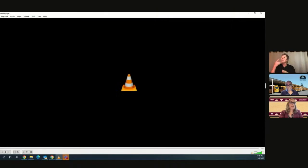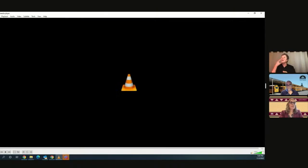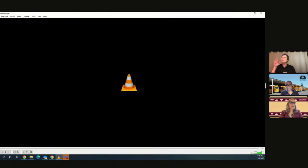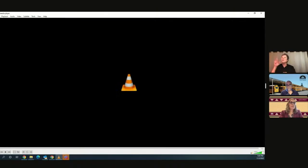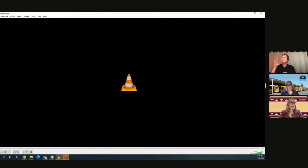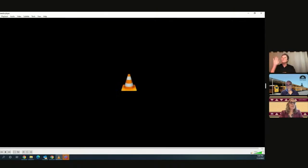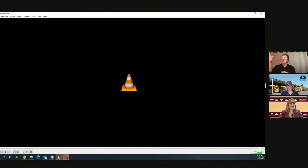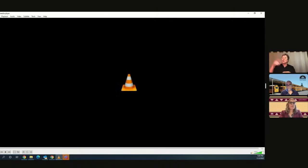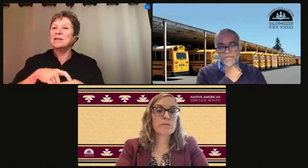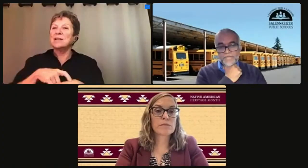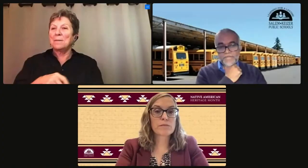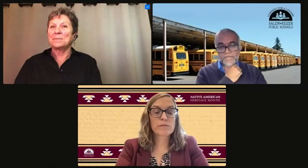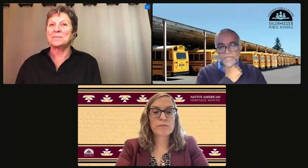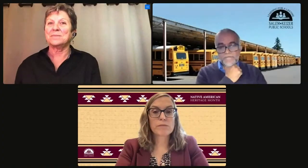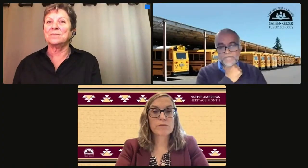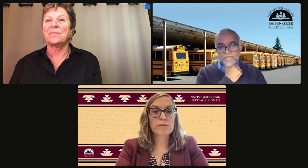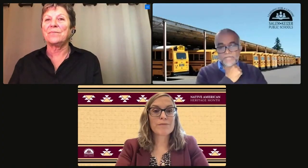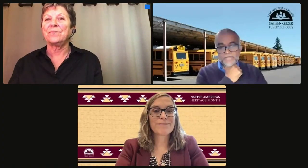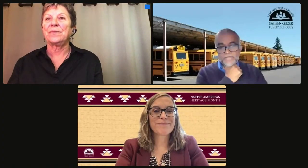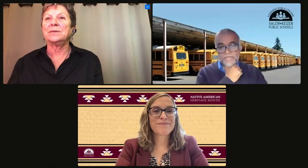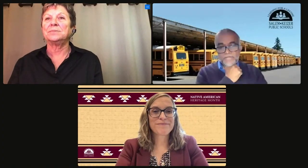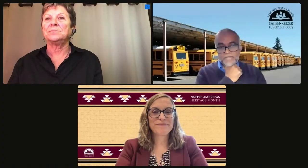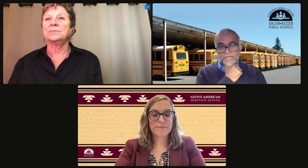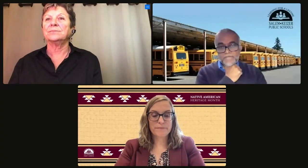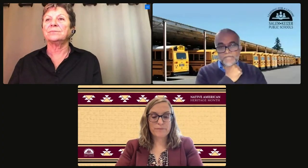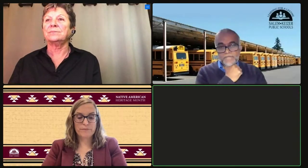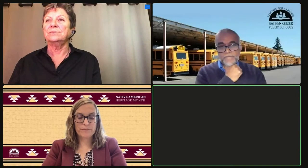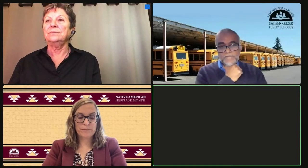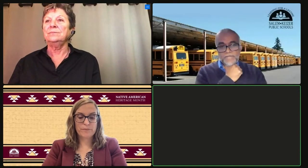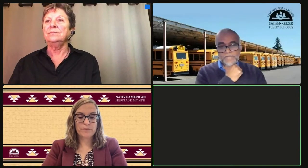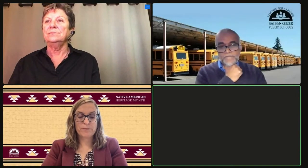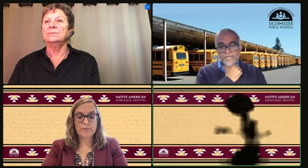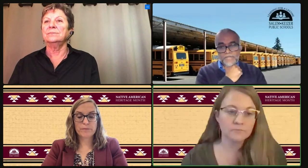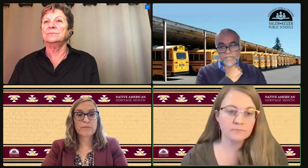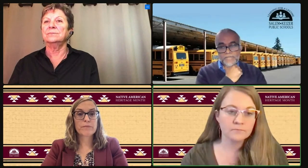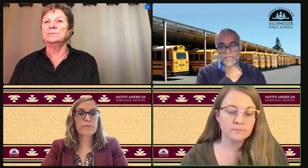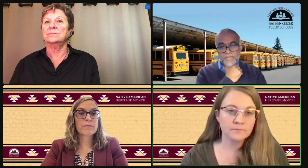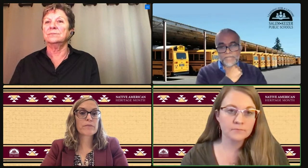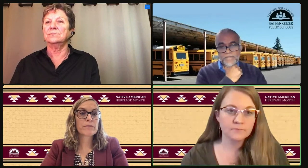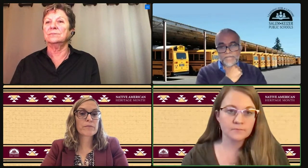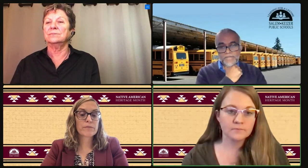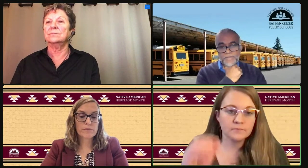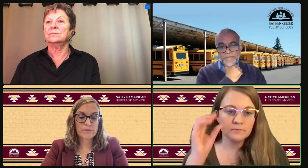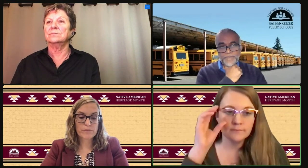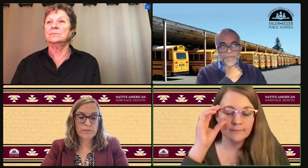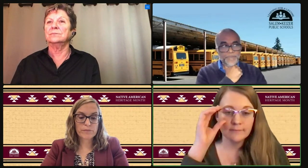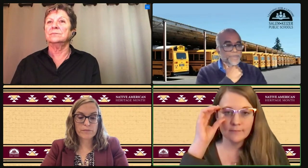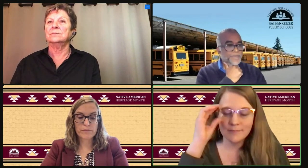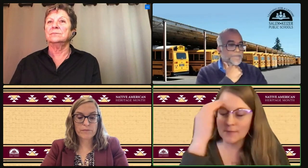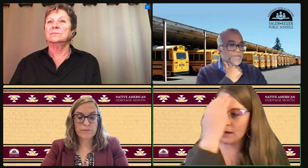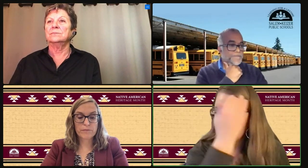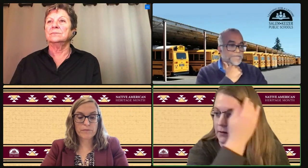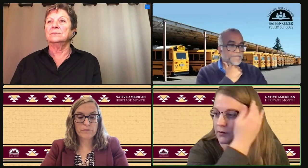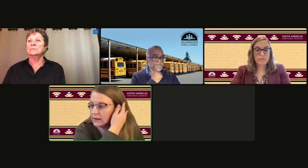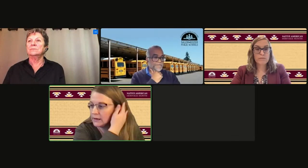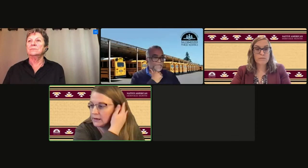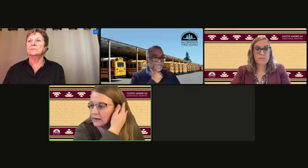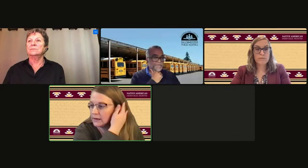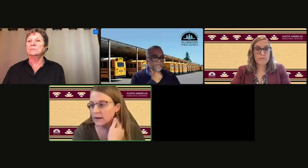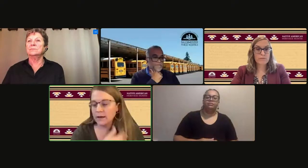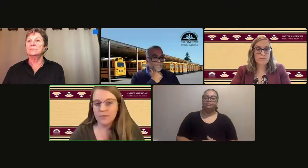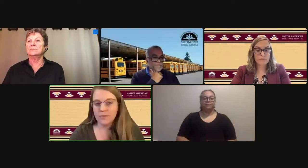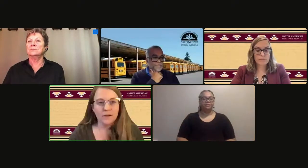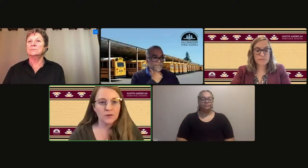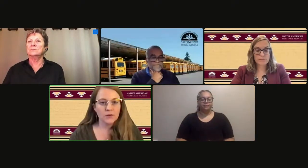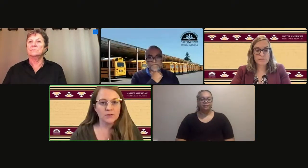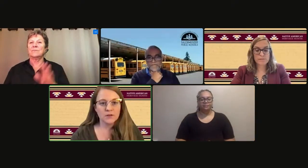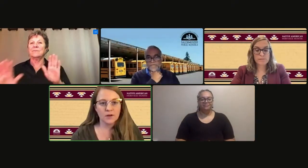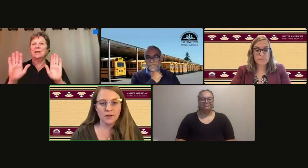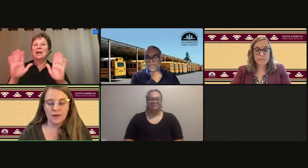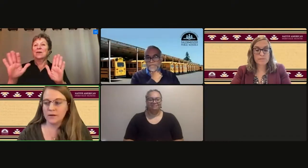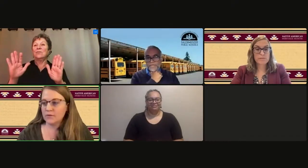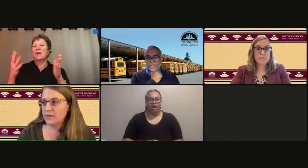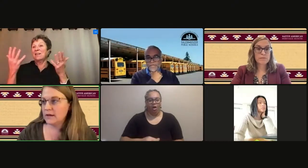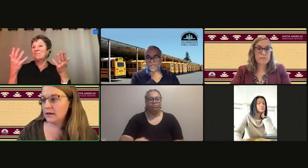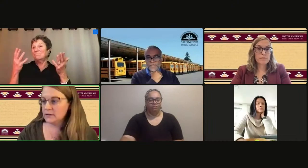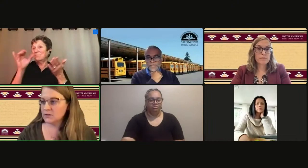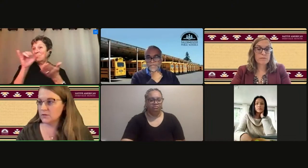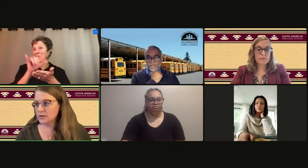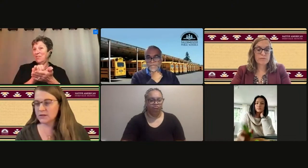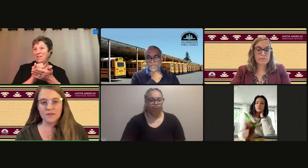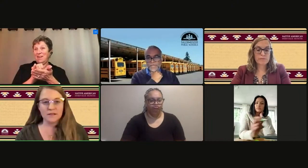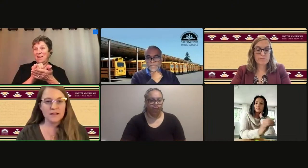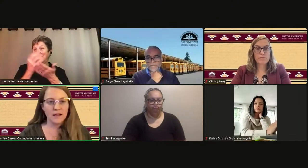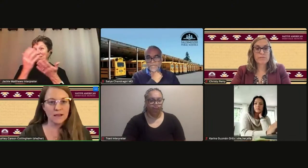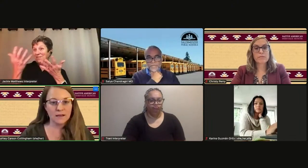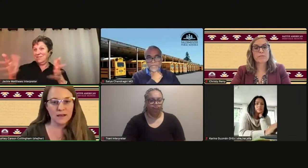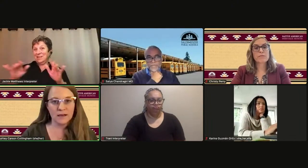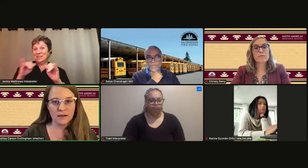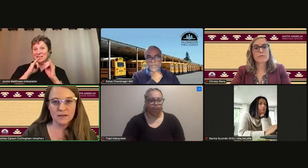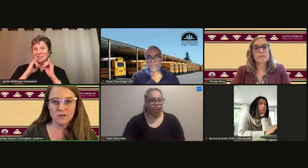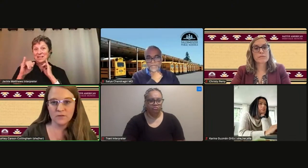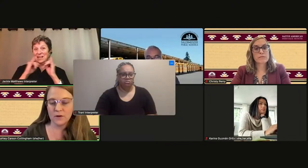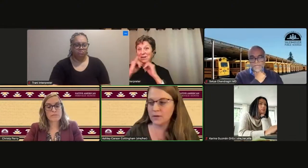THE DISTRICT.